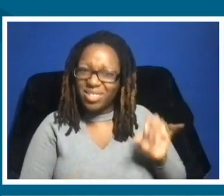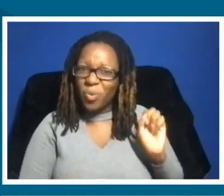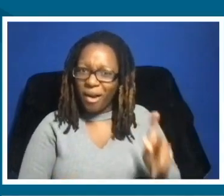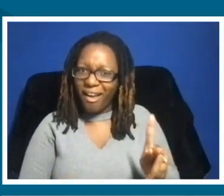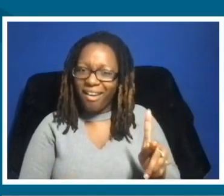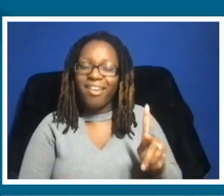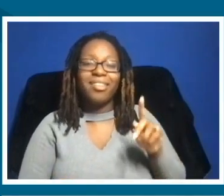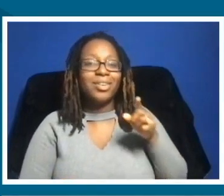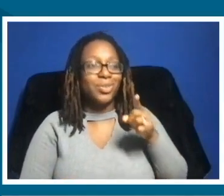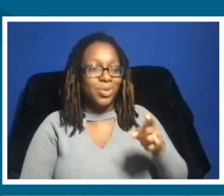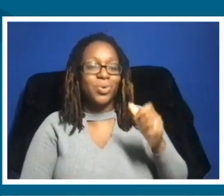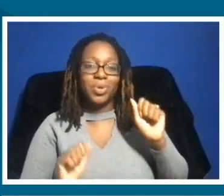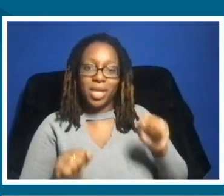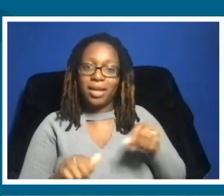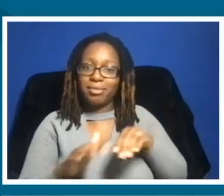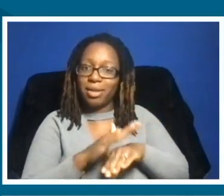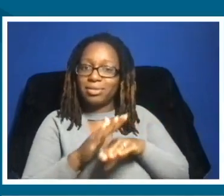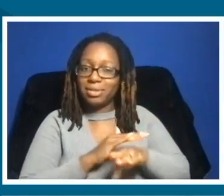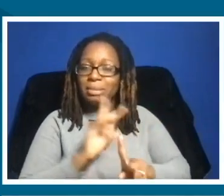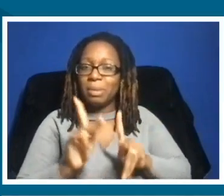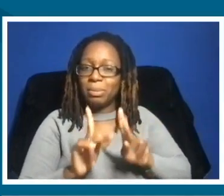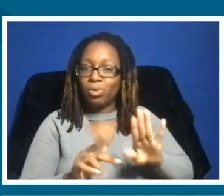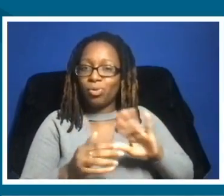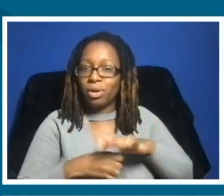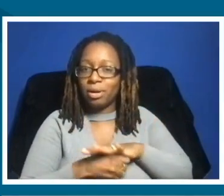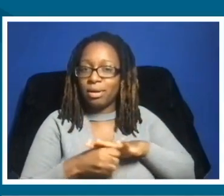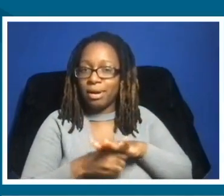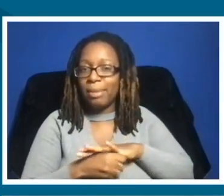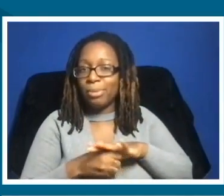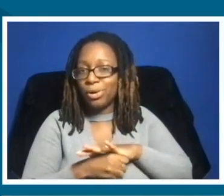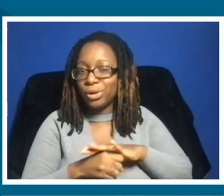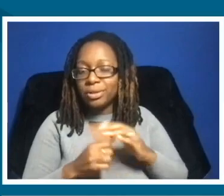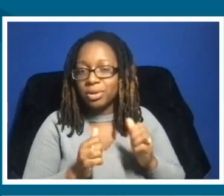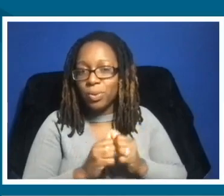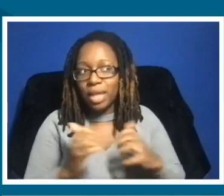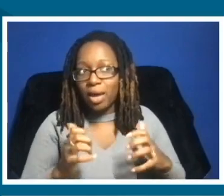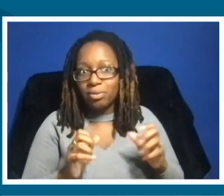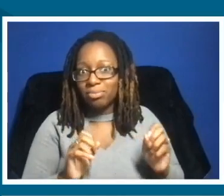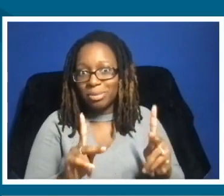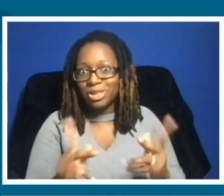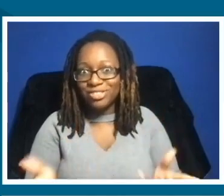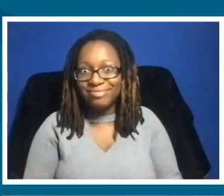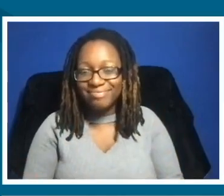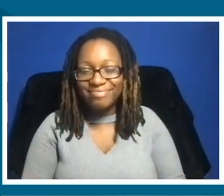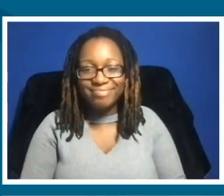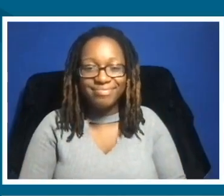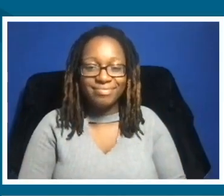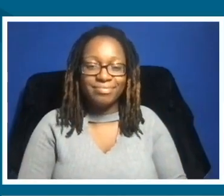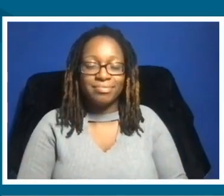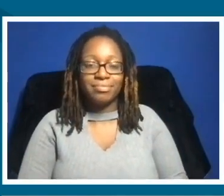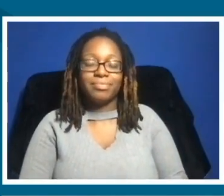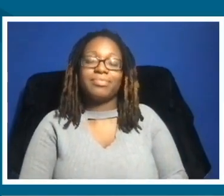the the people around you without needing to ask anyone to talk